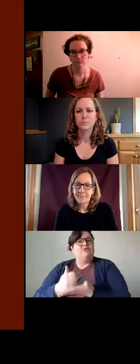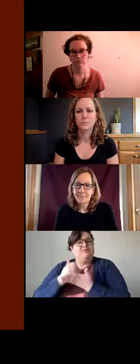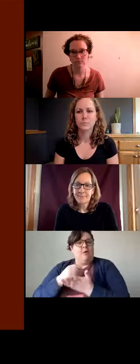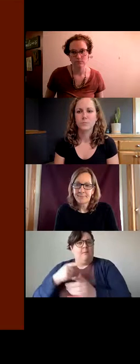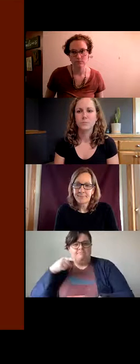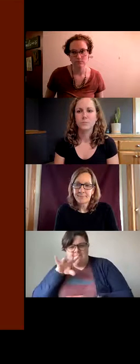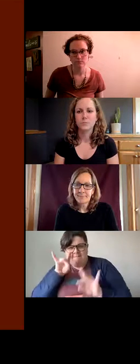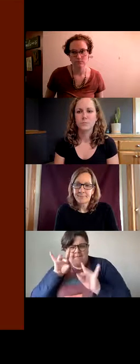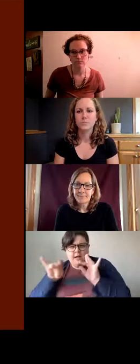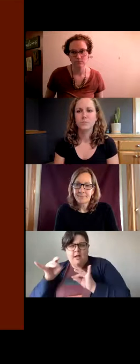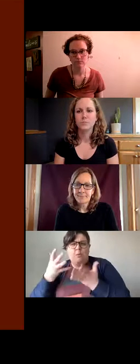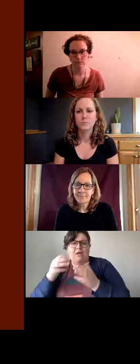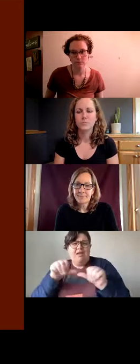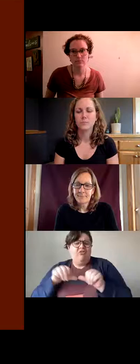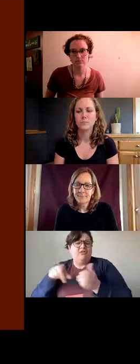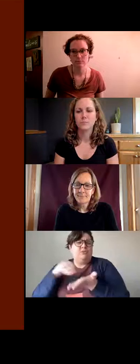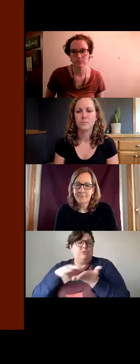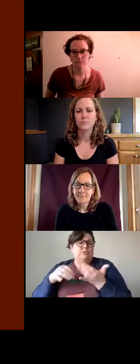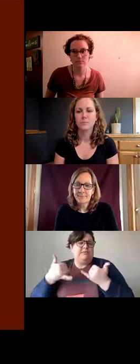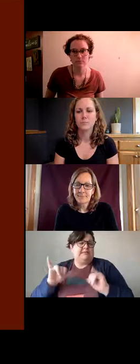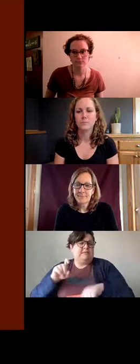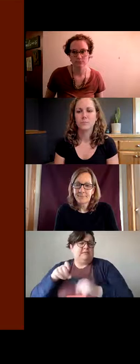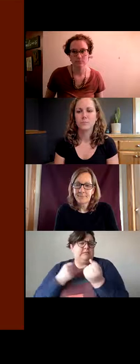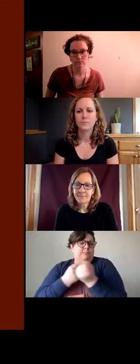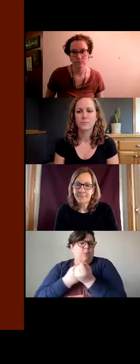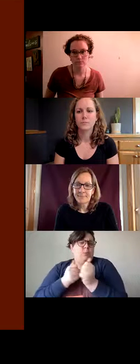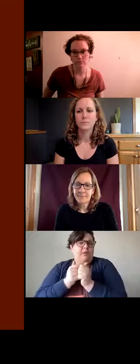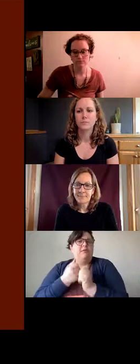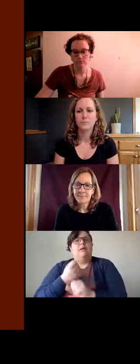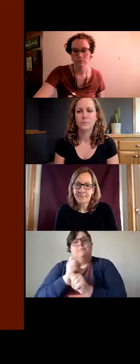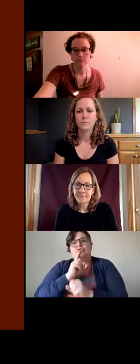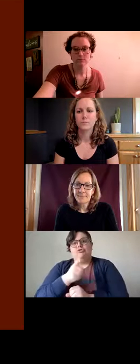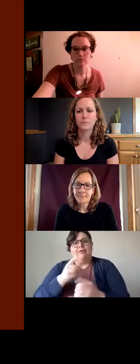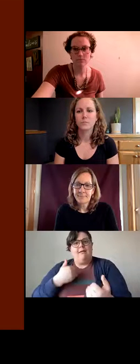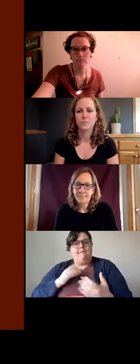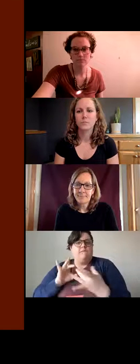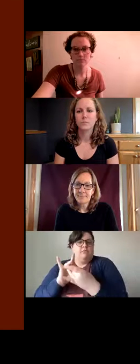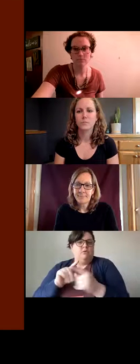the adult world soon. That evaluation helps them find what areas they may still need support with